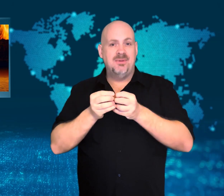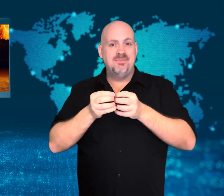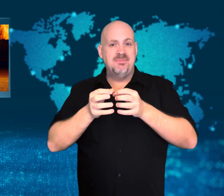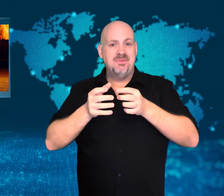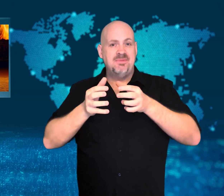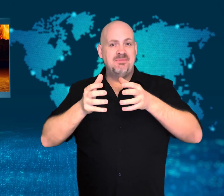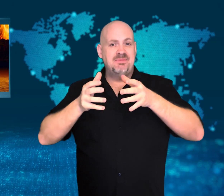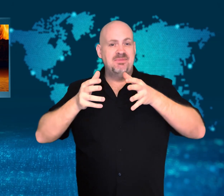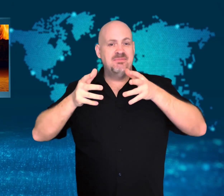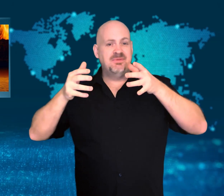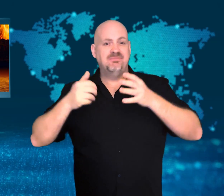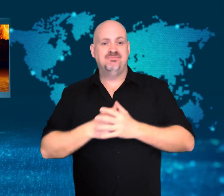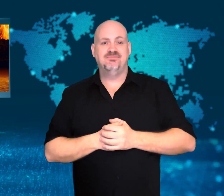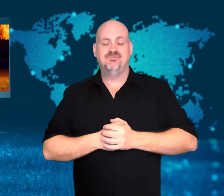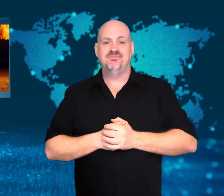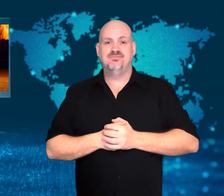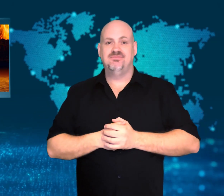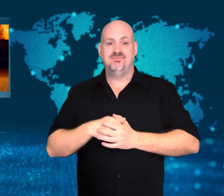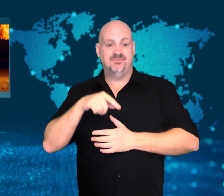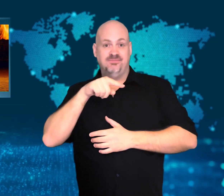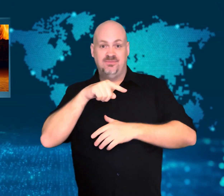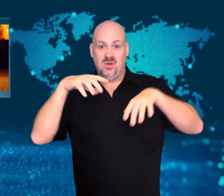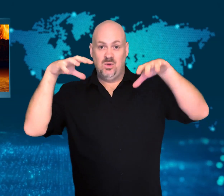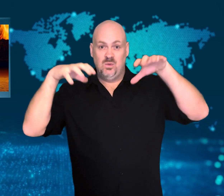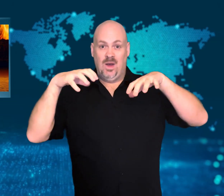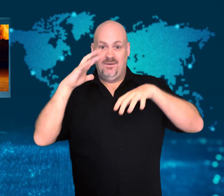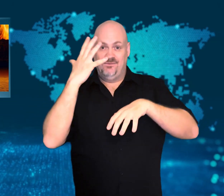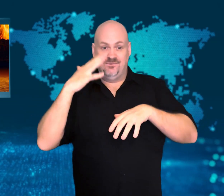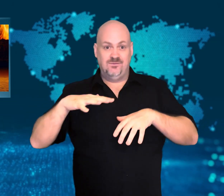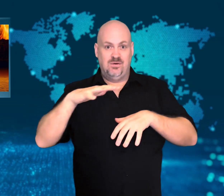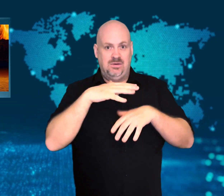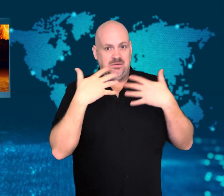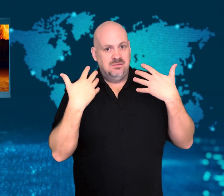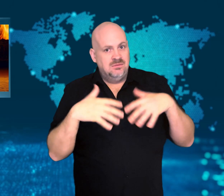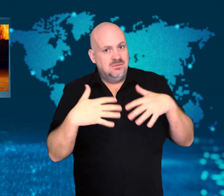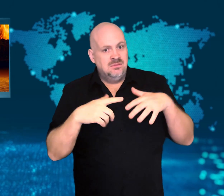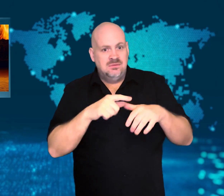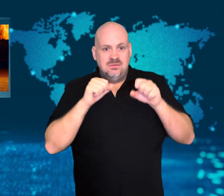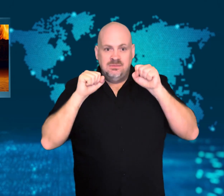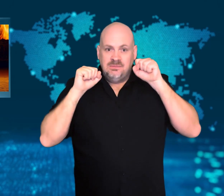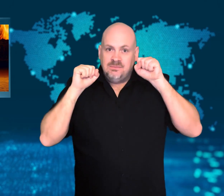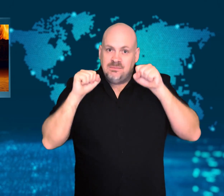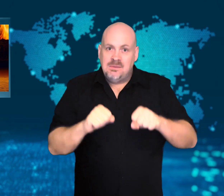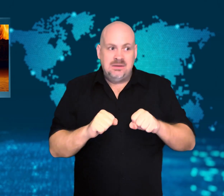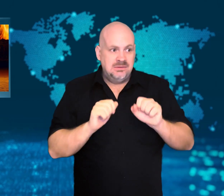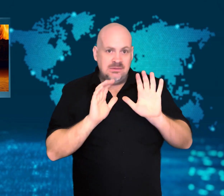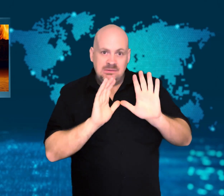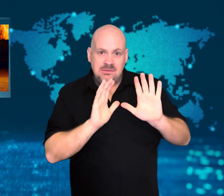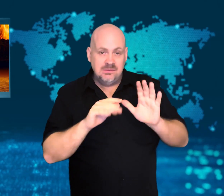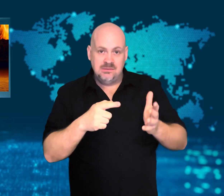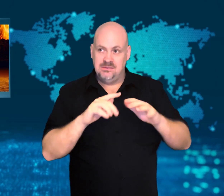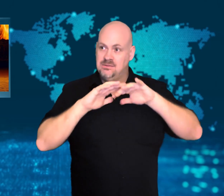The rainforest is important to the health of the